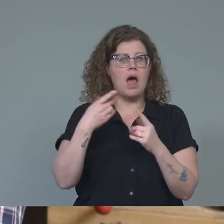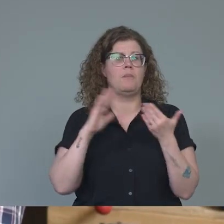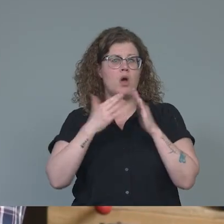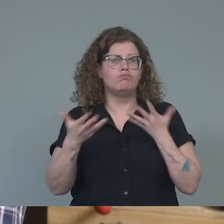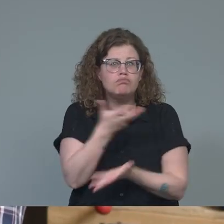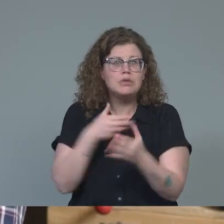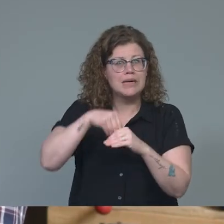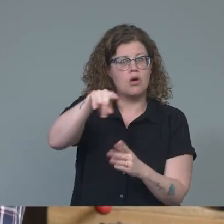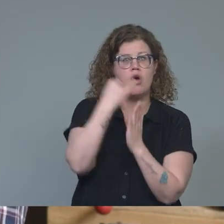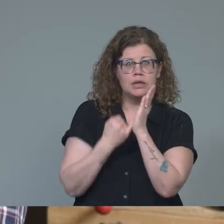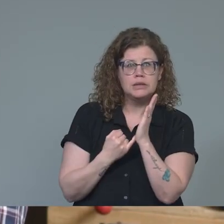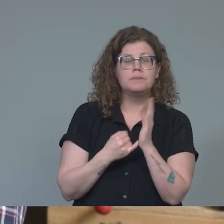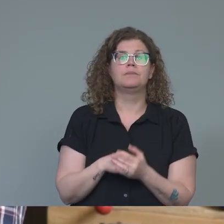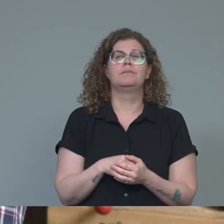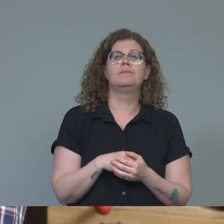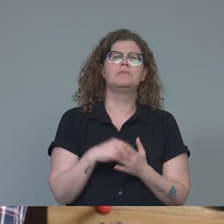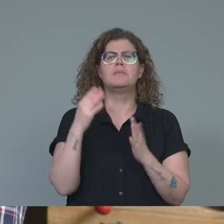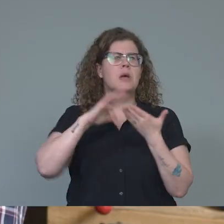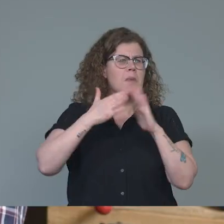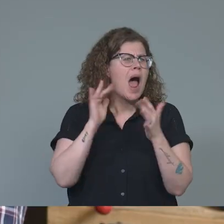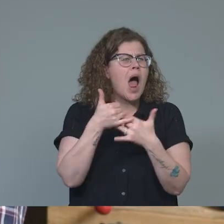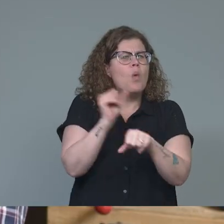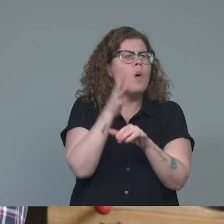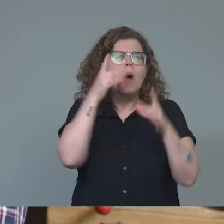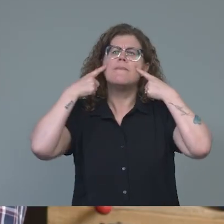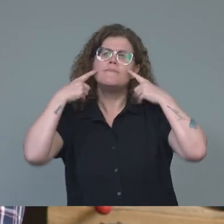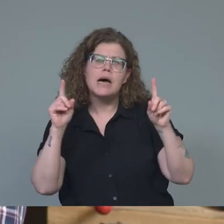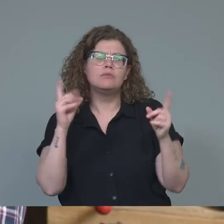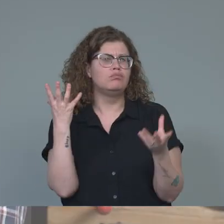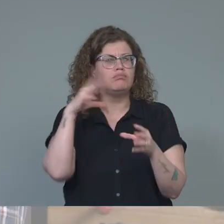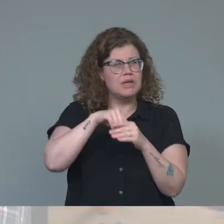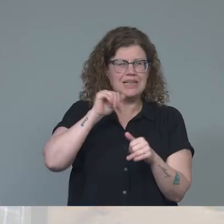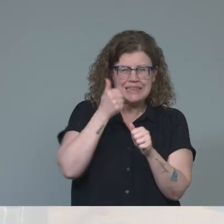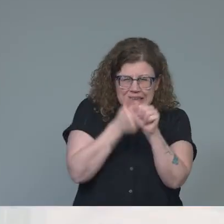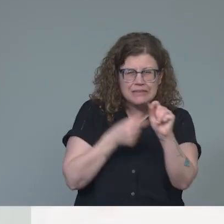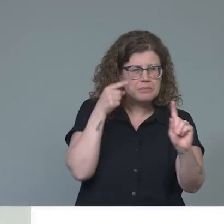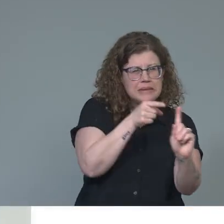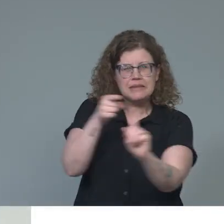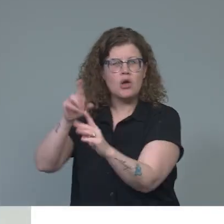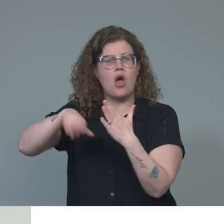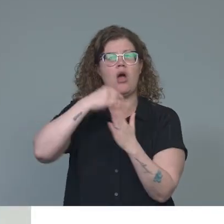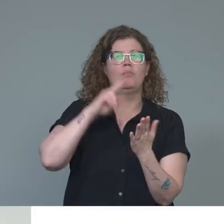A lot of the artwork I make has a story to them. It's an